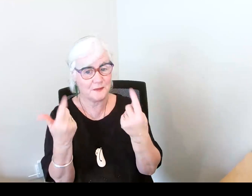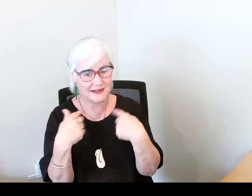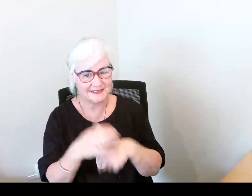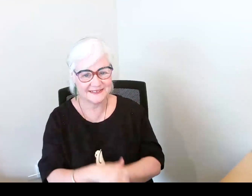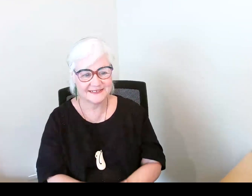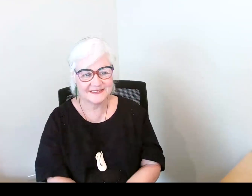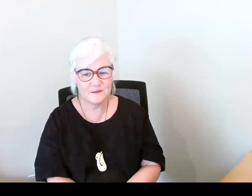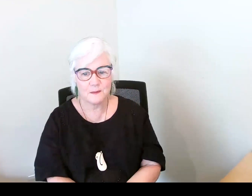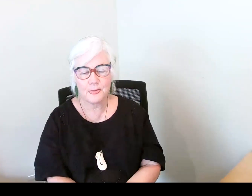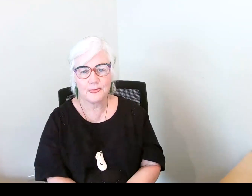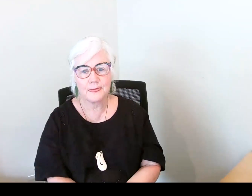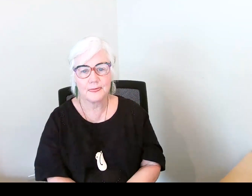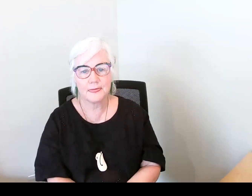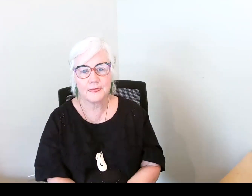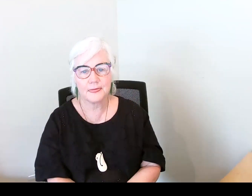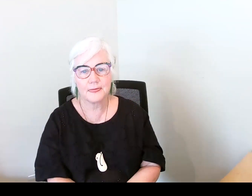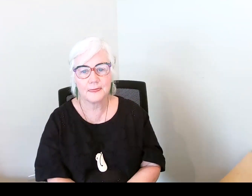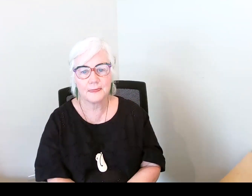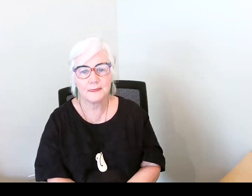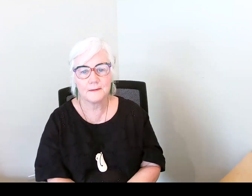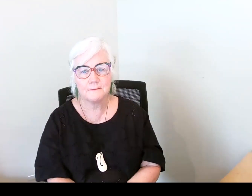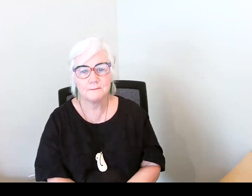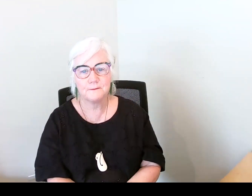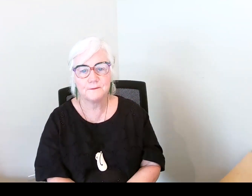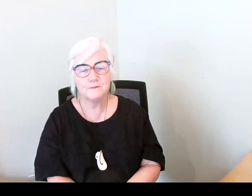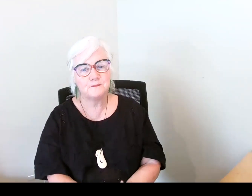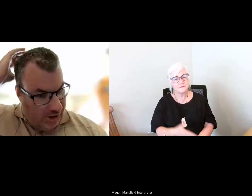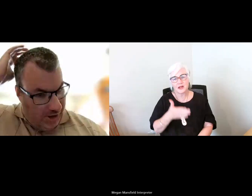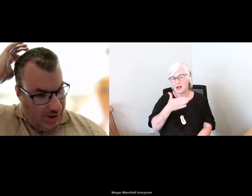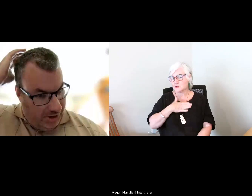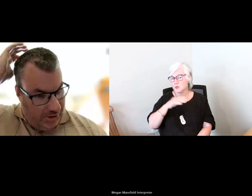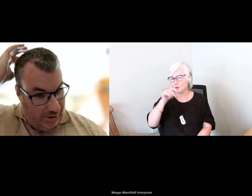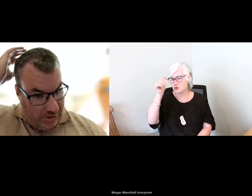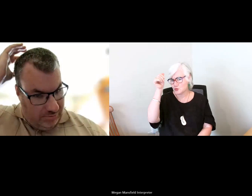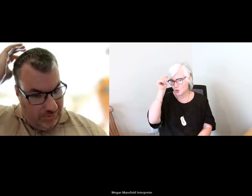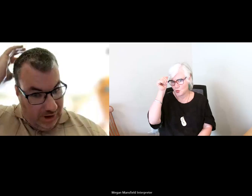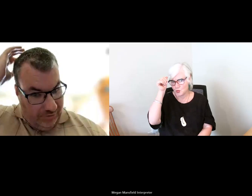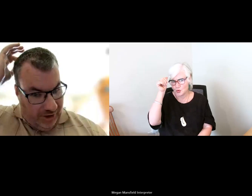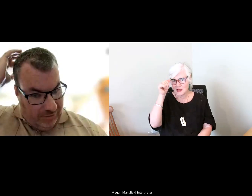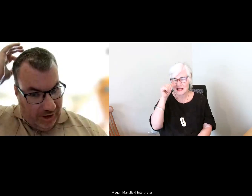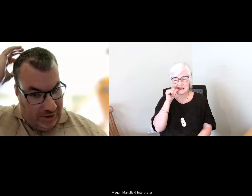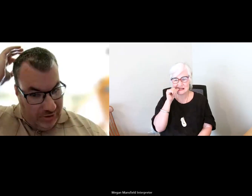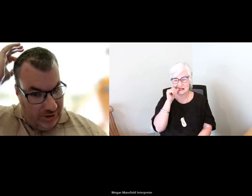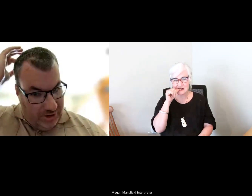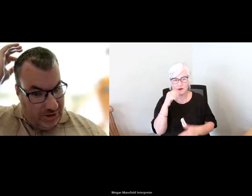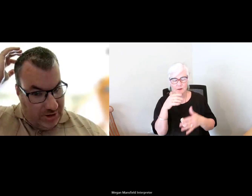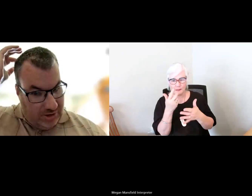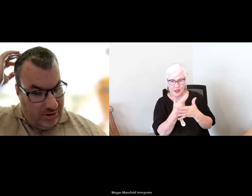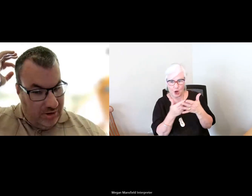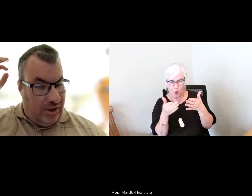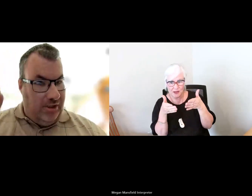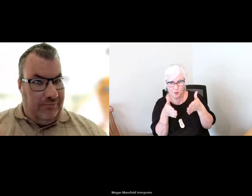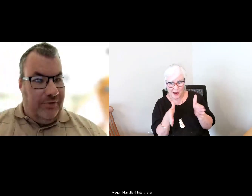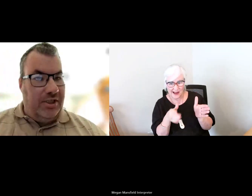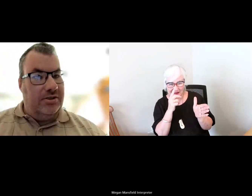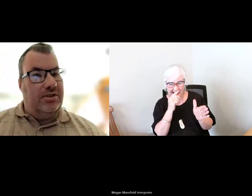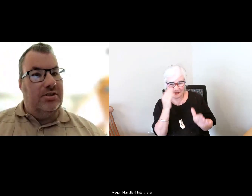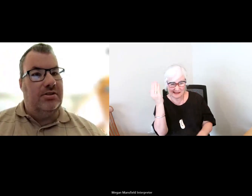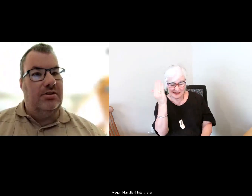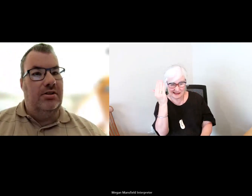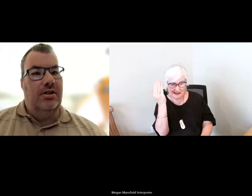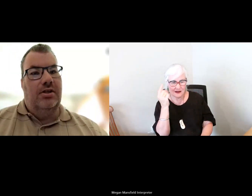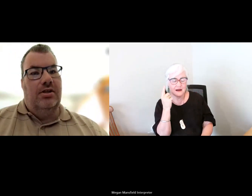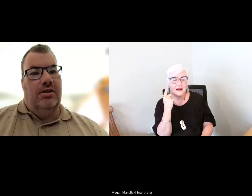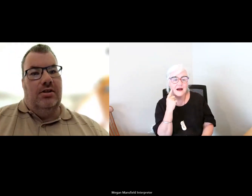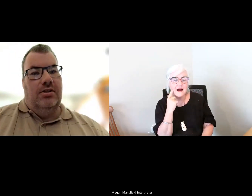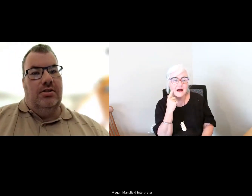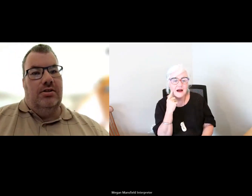Just just want to know when I cause the only way I'm going to do it is I found.